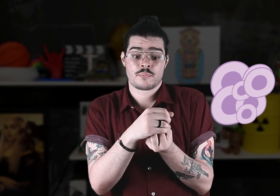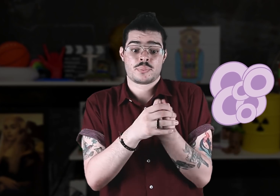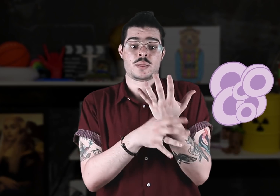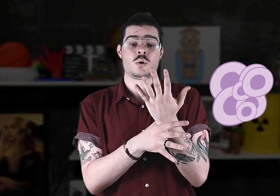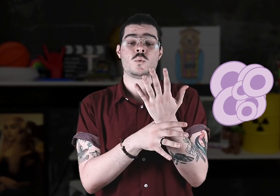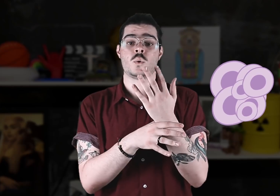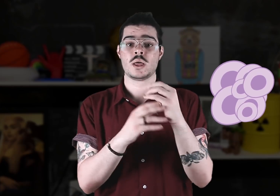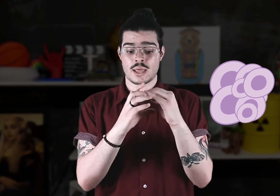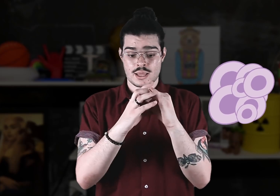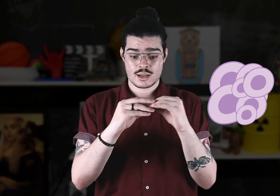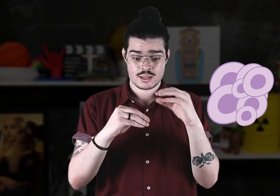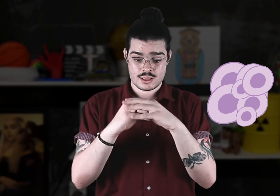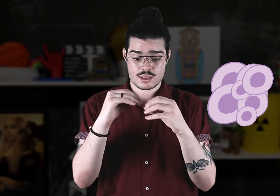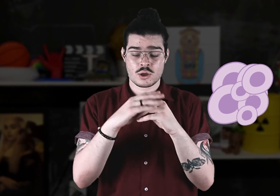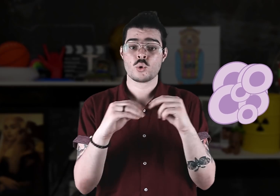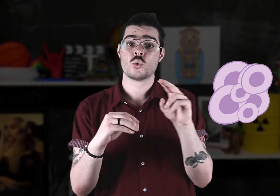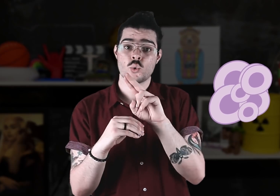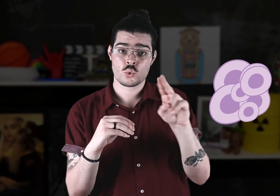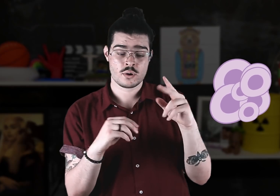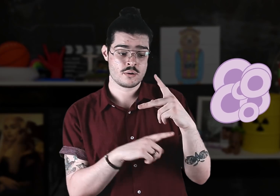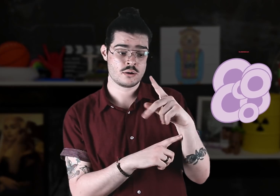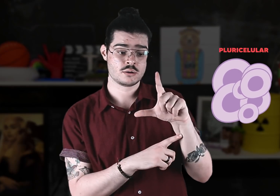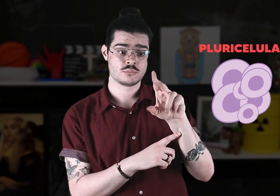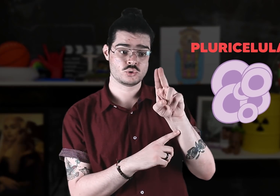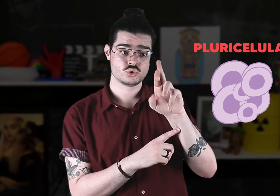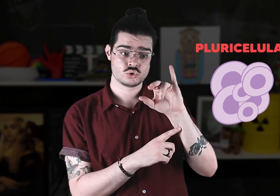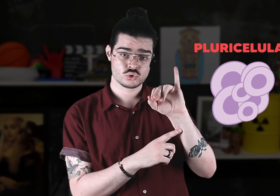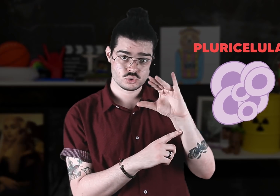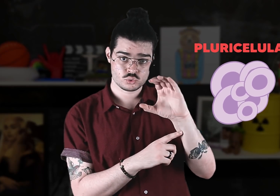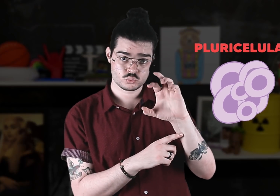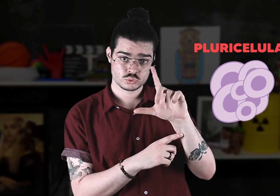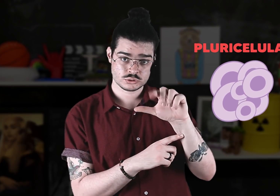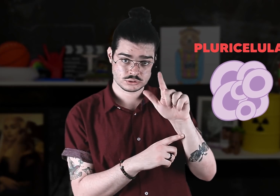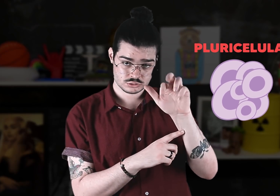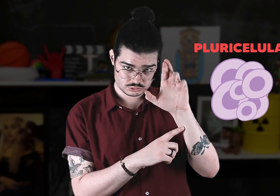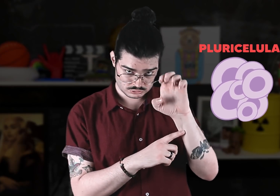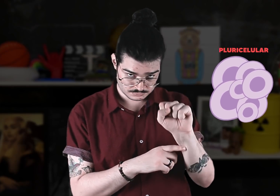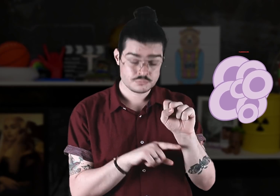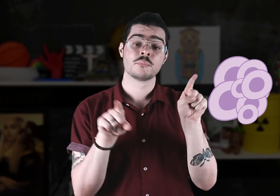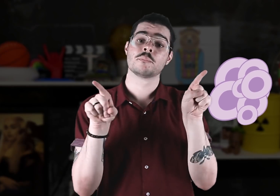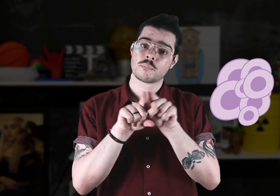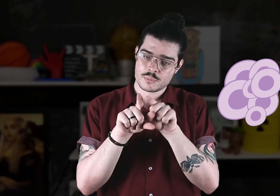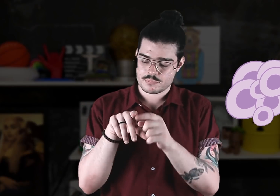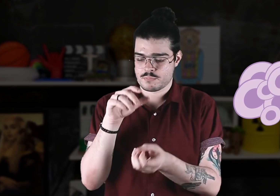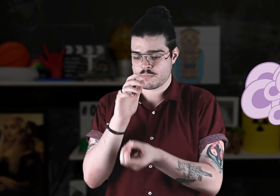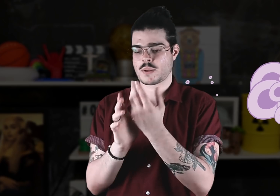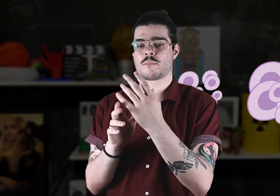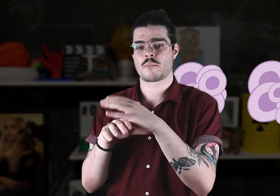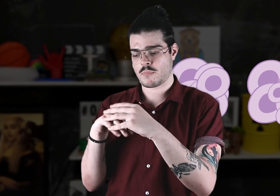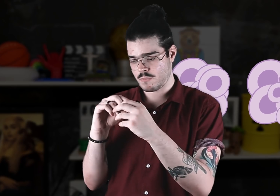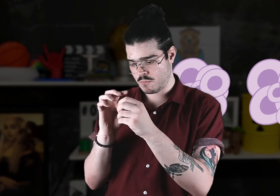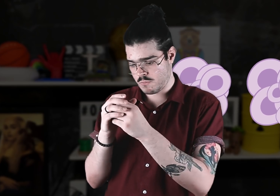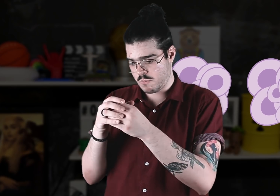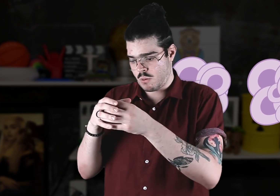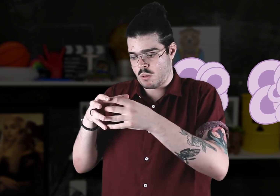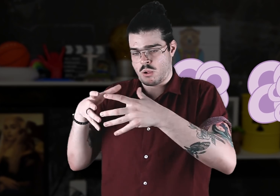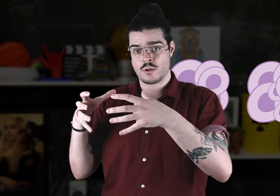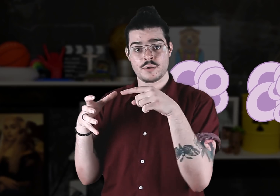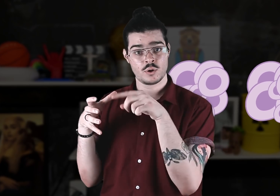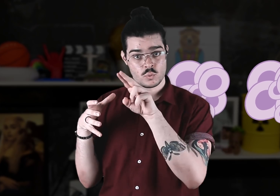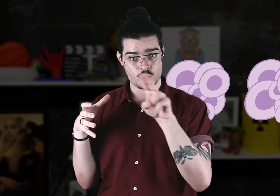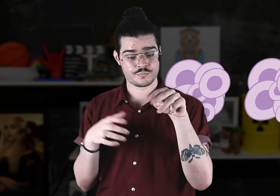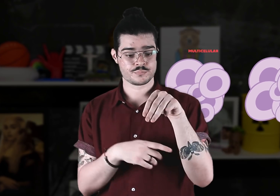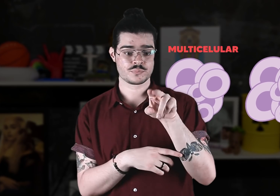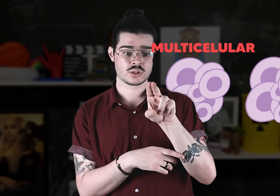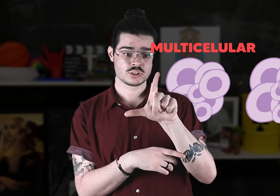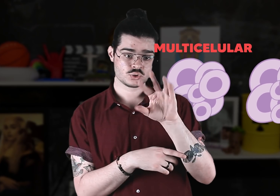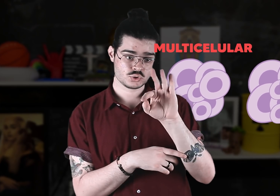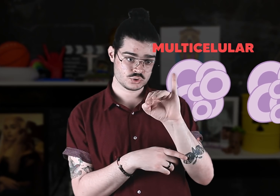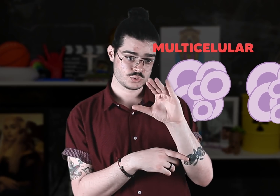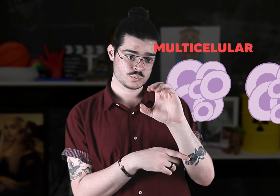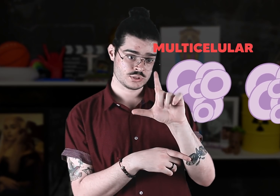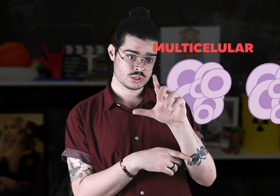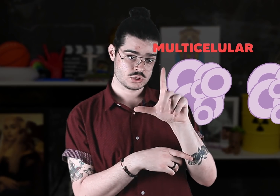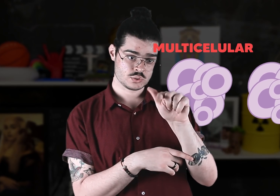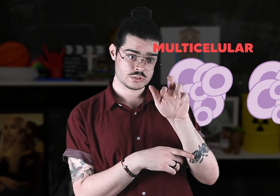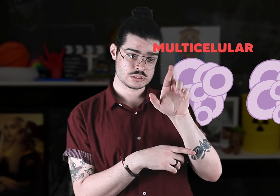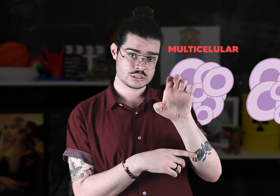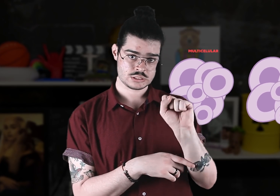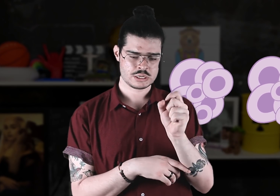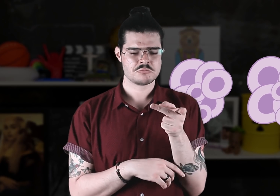forming multicellular and multicellular organisms ,